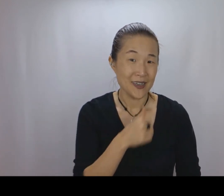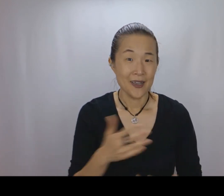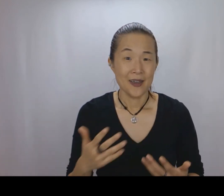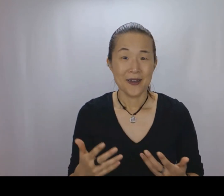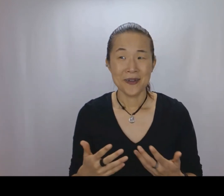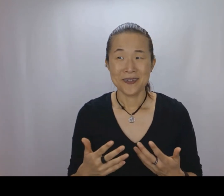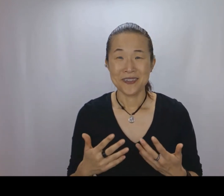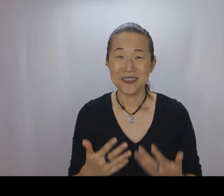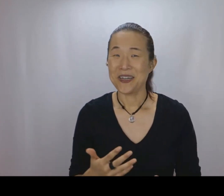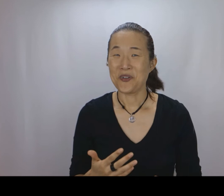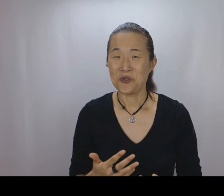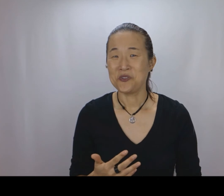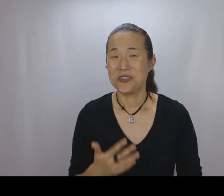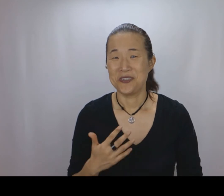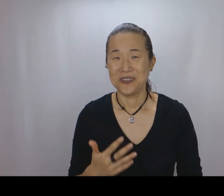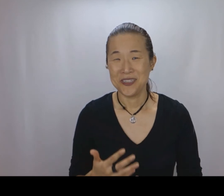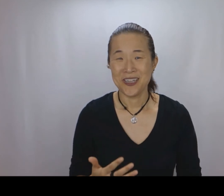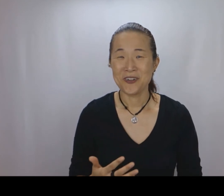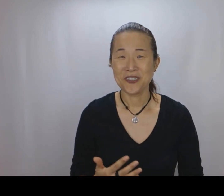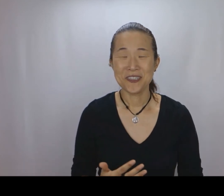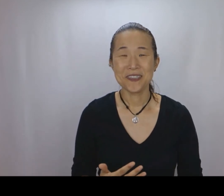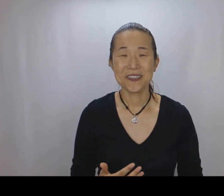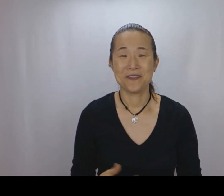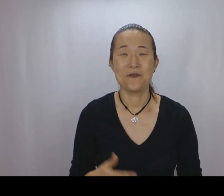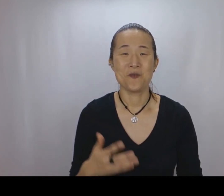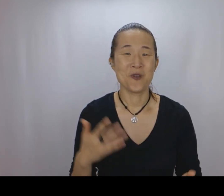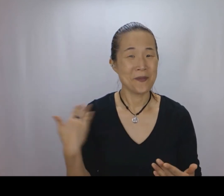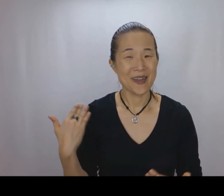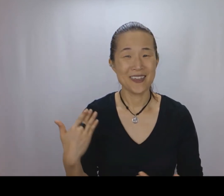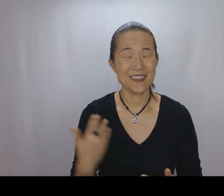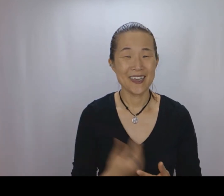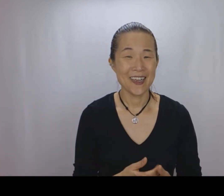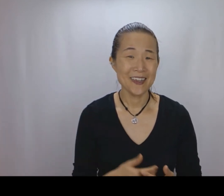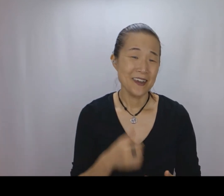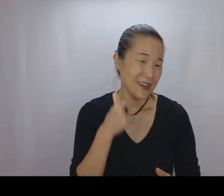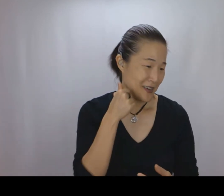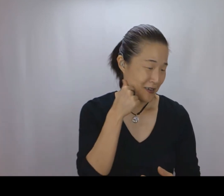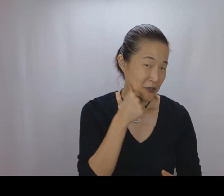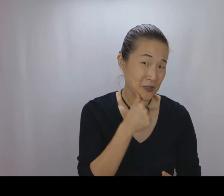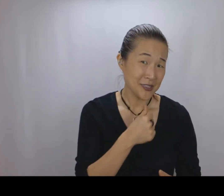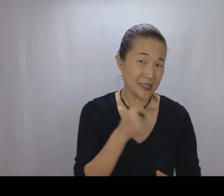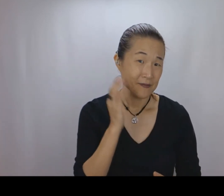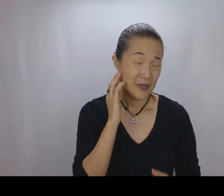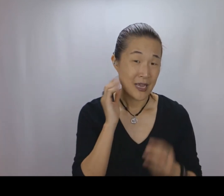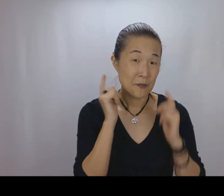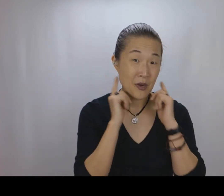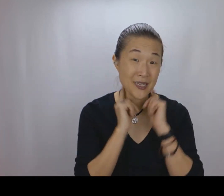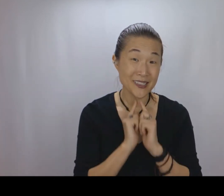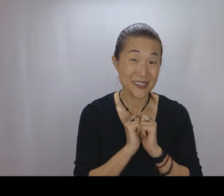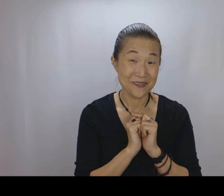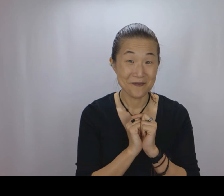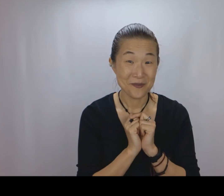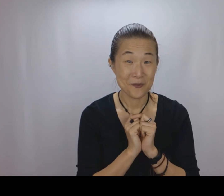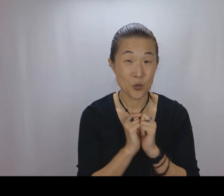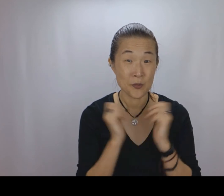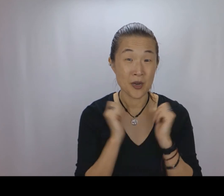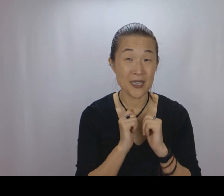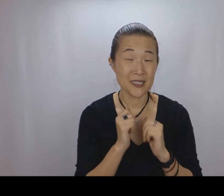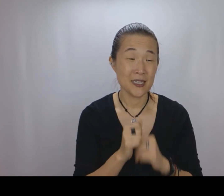This is how old this language is. Way back in the day, girls had bonnets, wore bonnets.